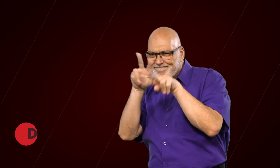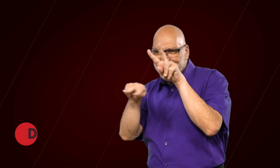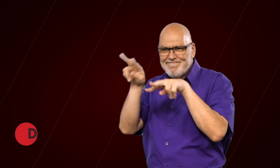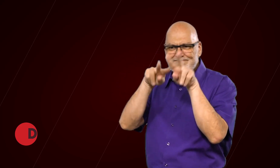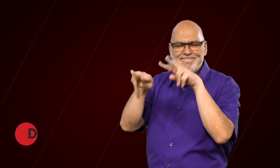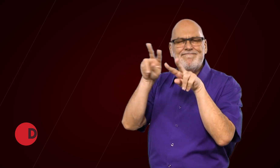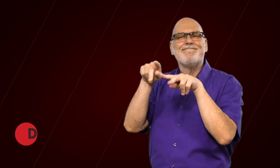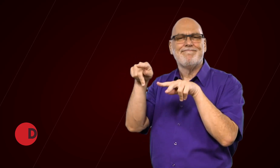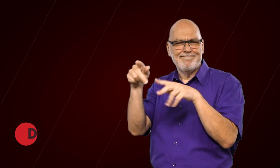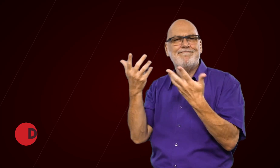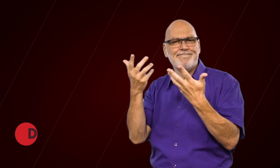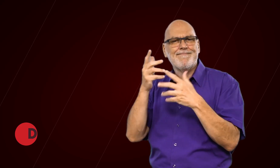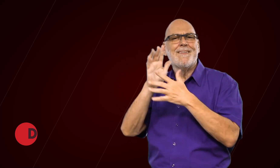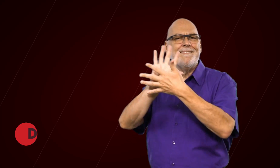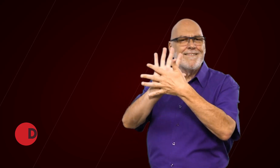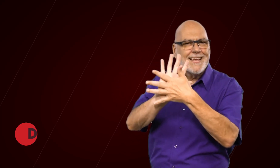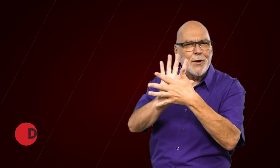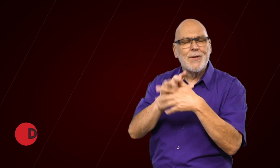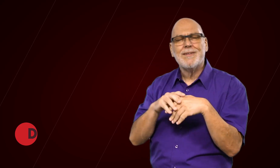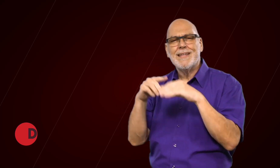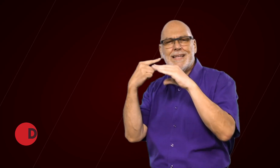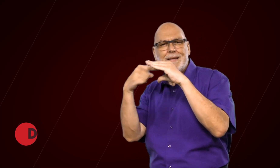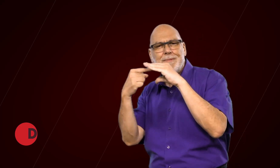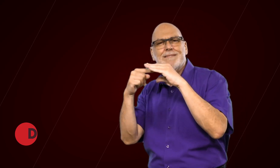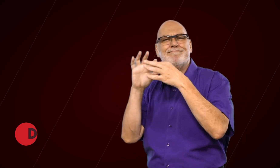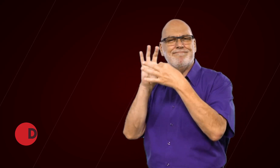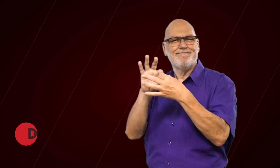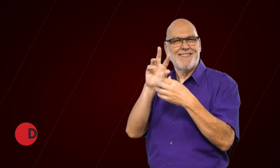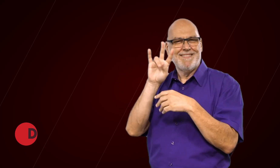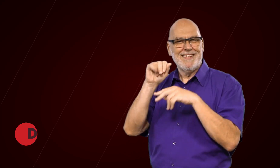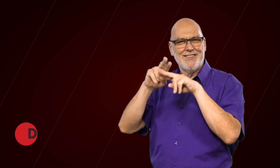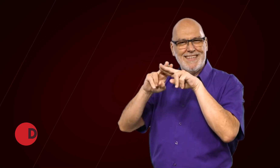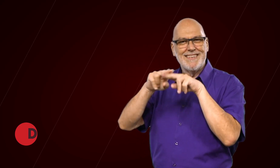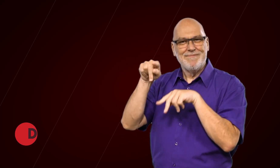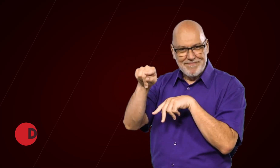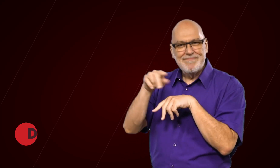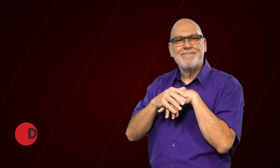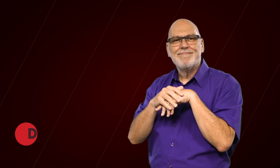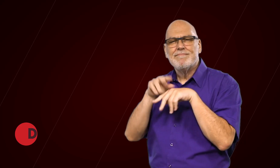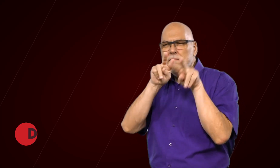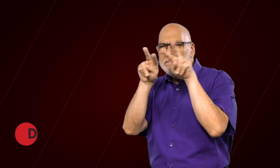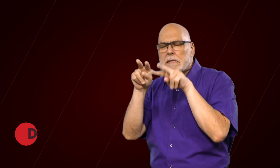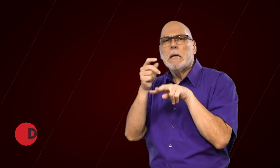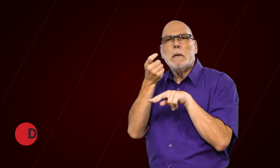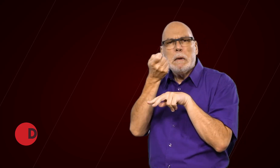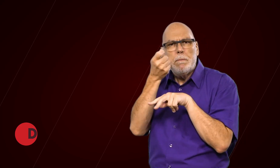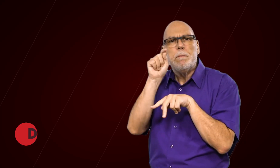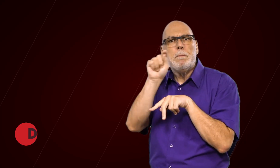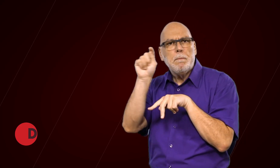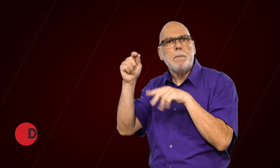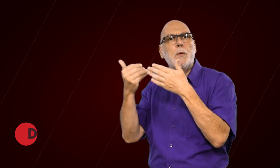all of Canada.” Looking at their videos and emails with VIA Rail, the new trains